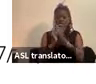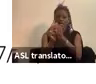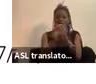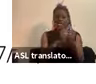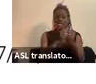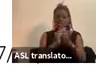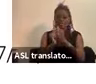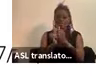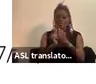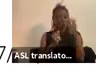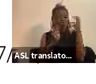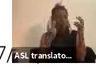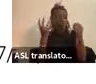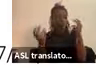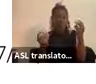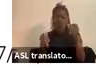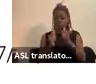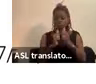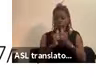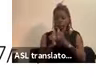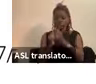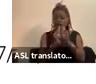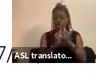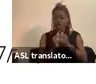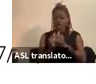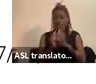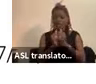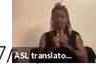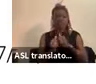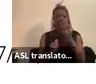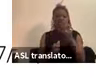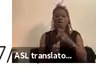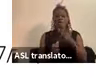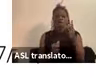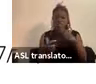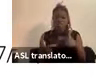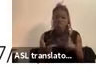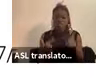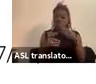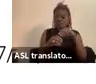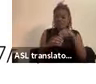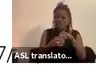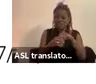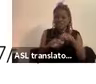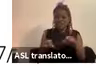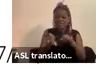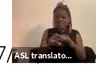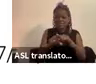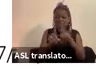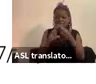Generally, they make up the same household and the same friend groups.